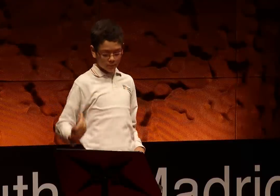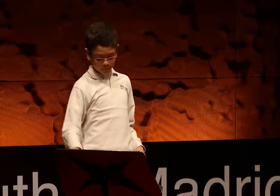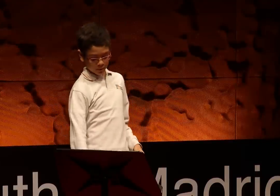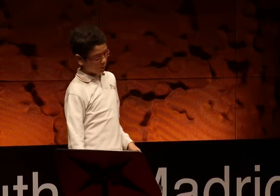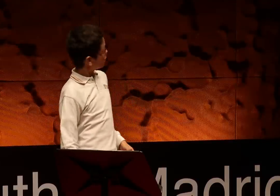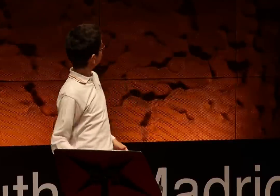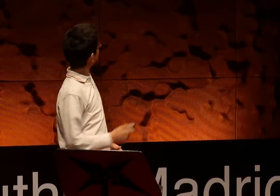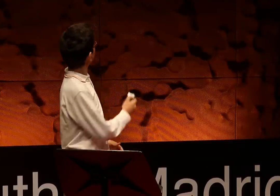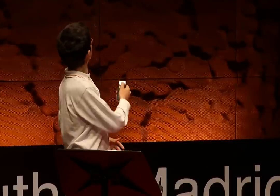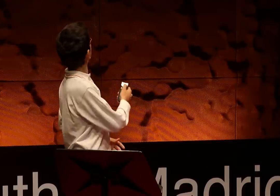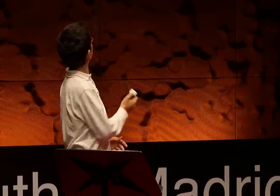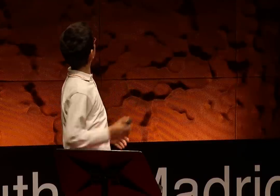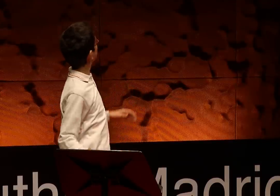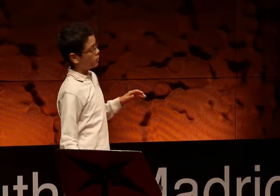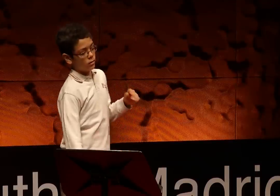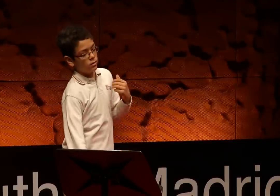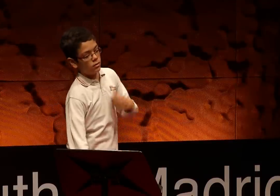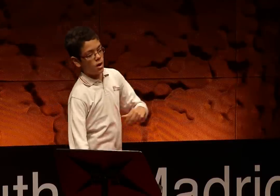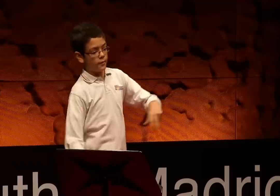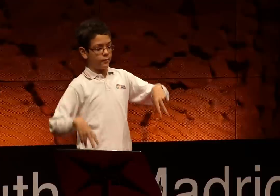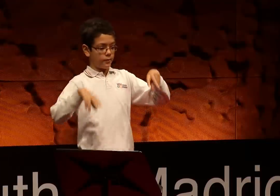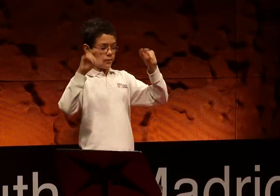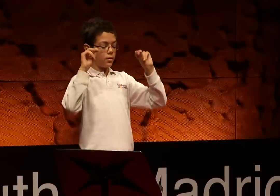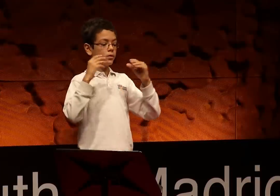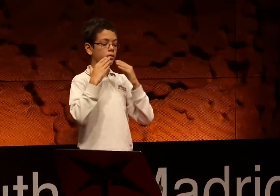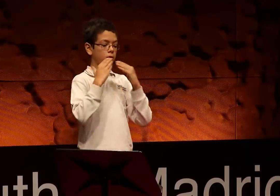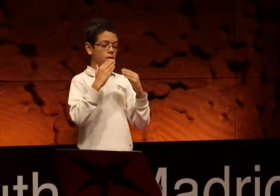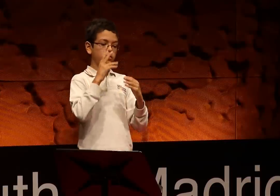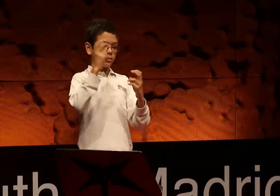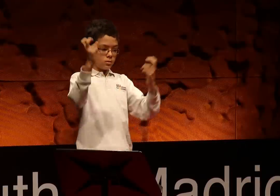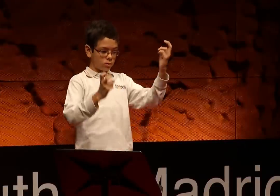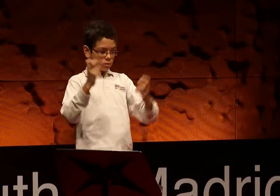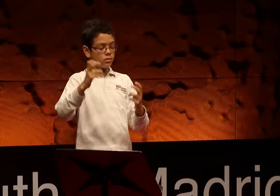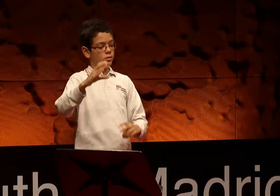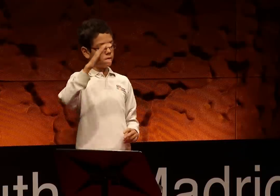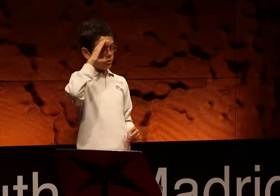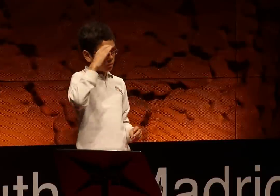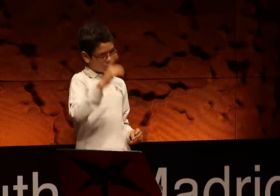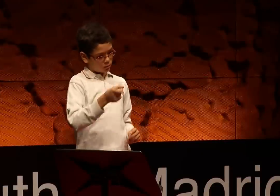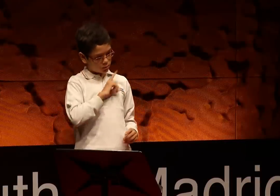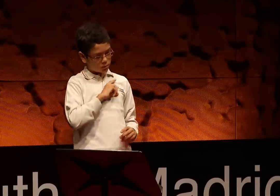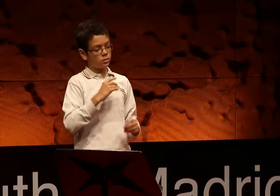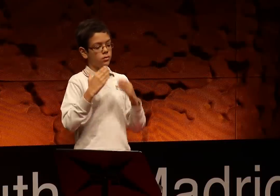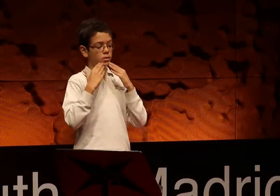Maybe we can build one in the future, and I can work there or be its president.